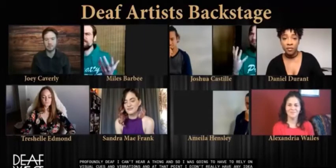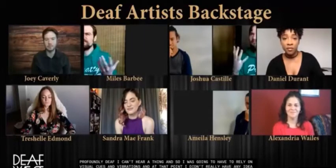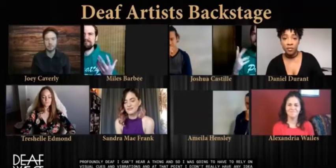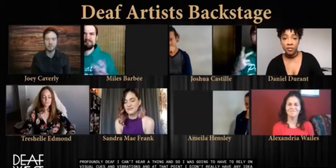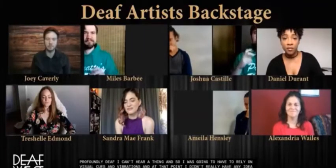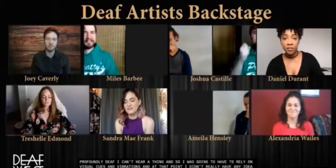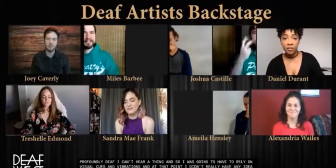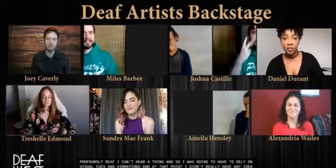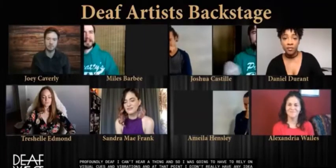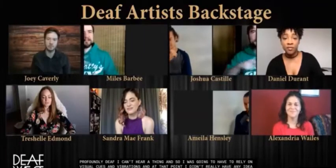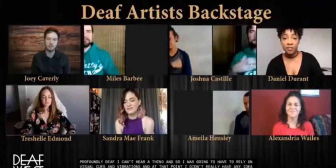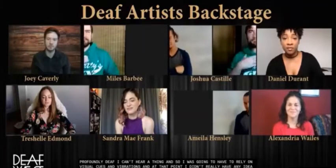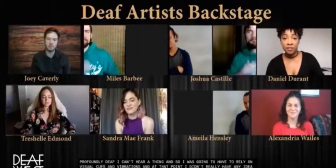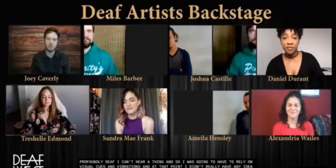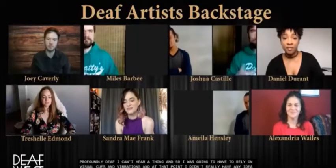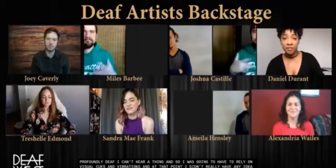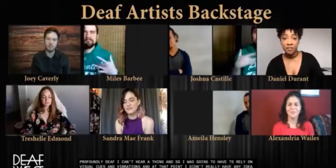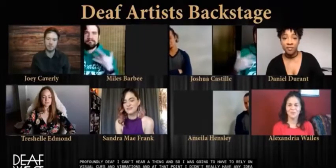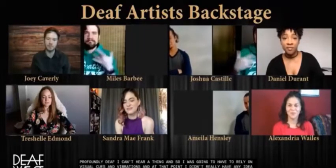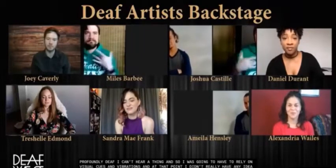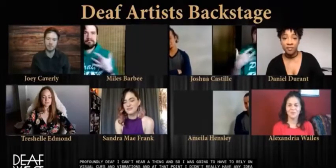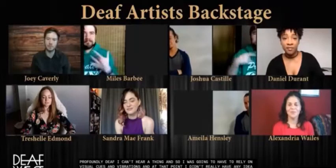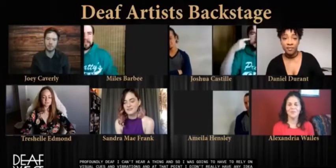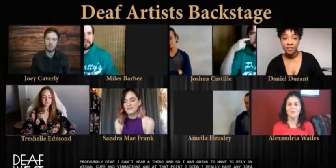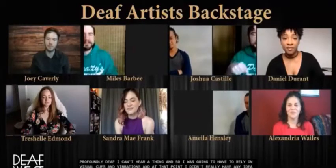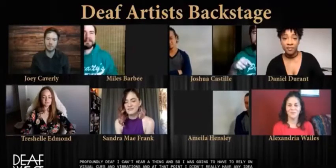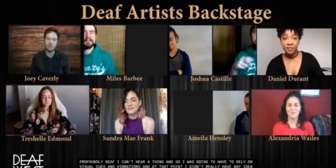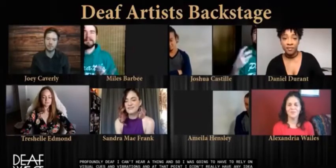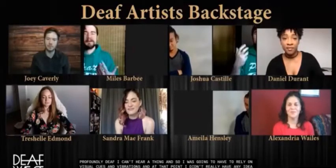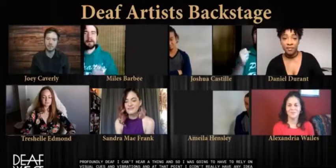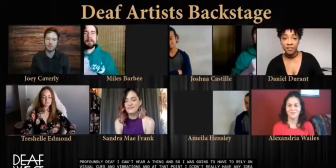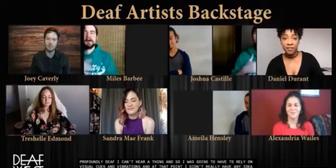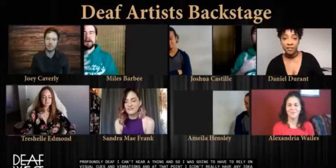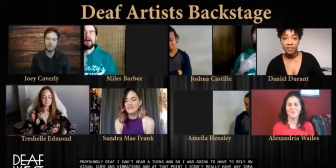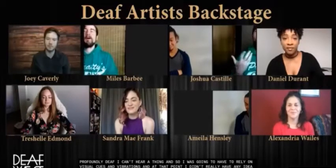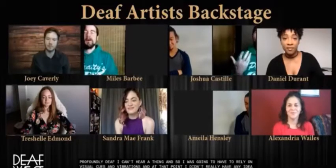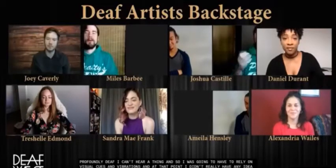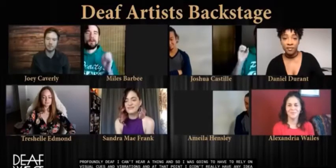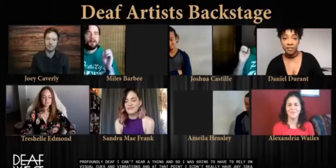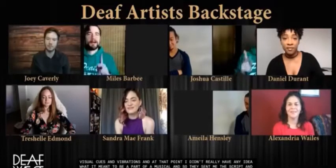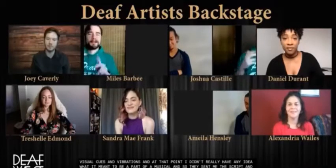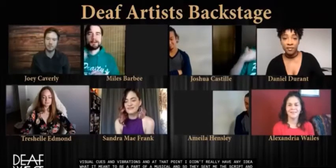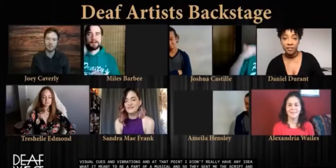And everybody was just passionate and excited about this project.